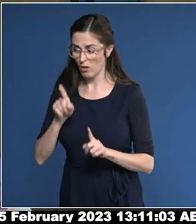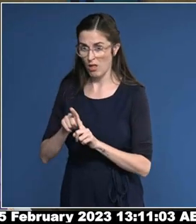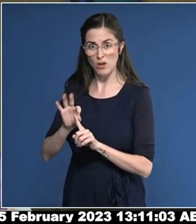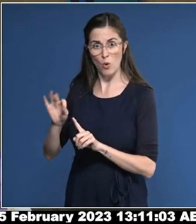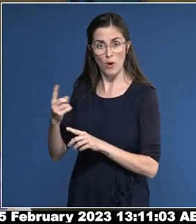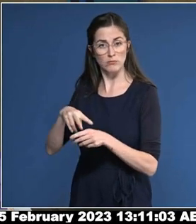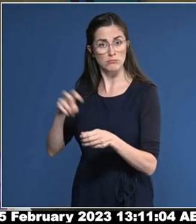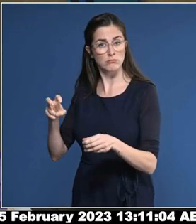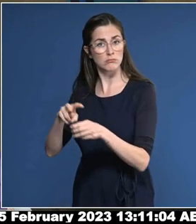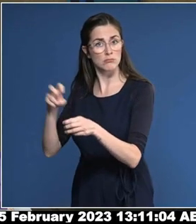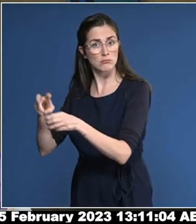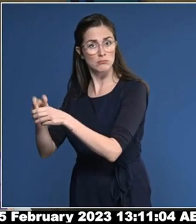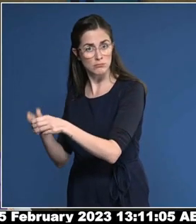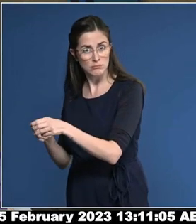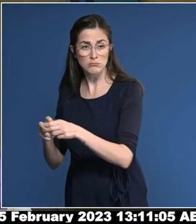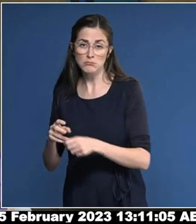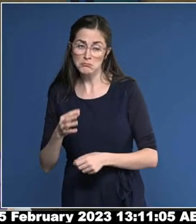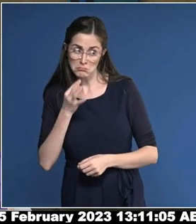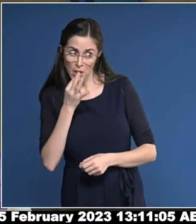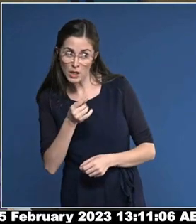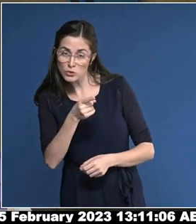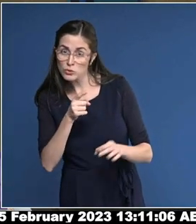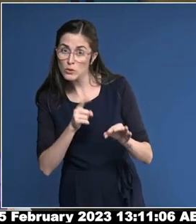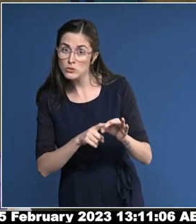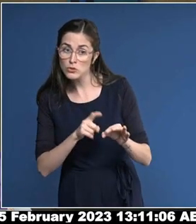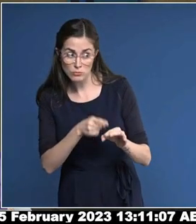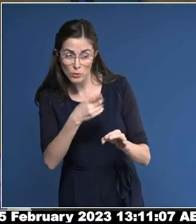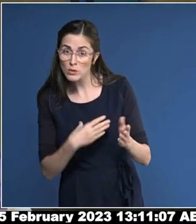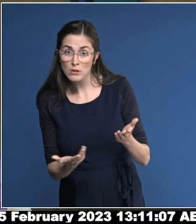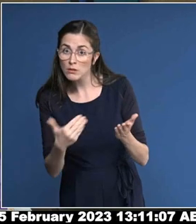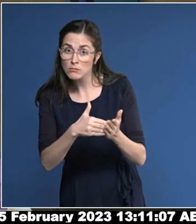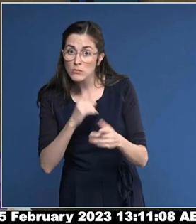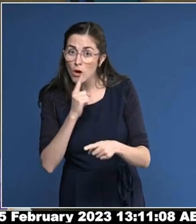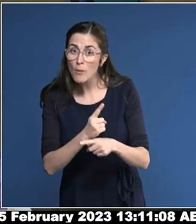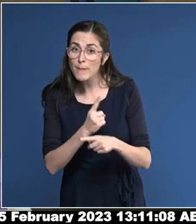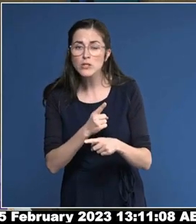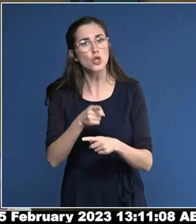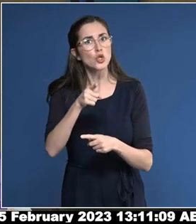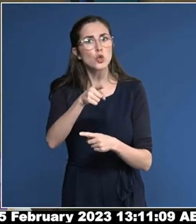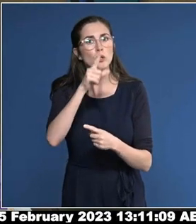So that's the proposition I put to you. I invite you to make any submissions on behalf of Afford that you would want to.